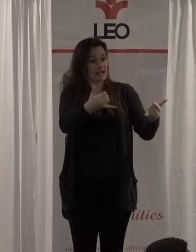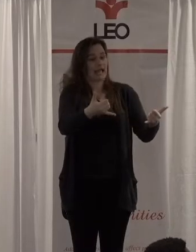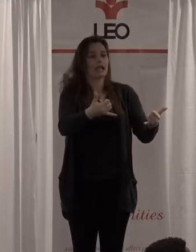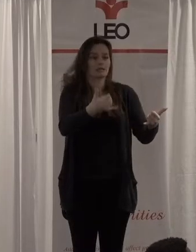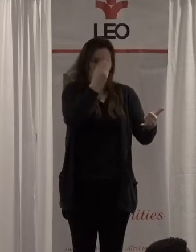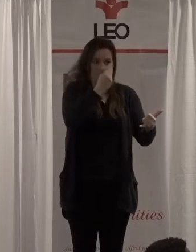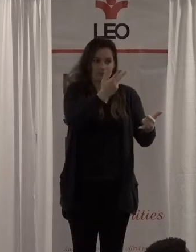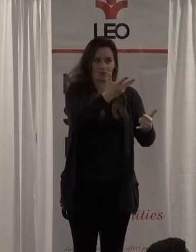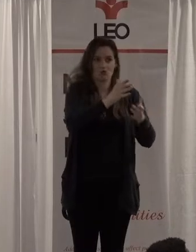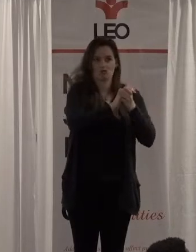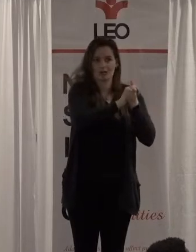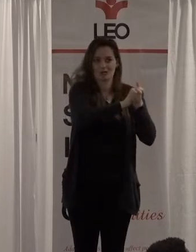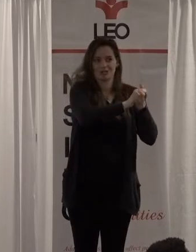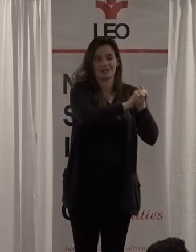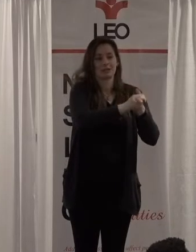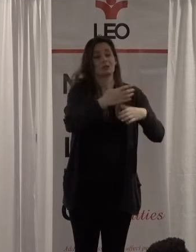YOU ARE ABOUT TO EMBARK ON A CHALLENGING JOURNEY.